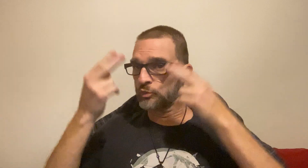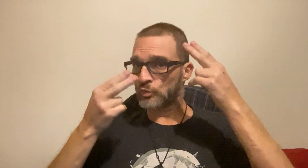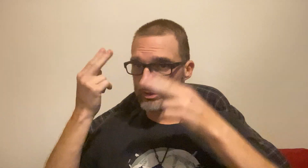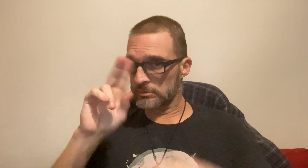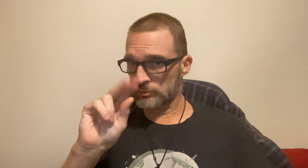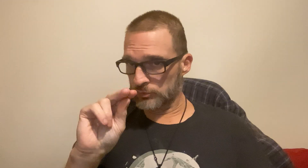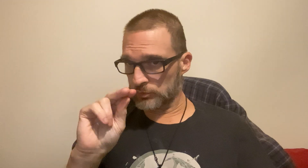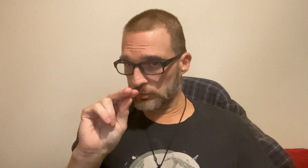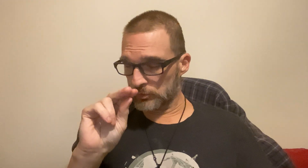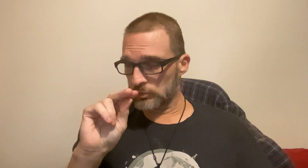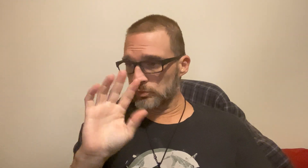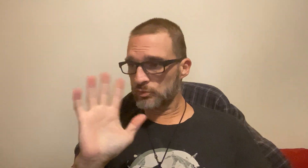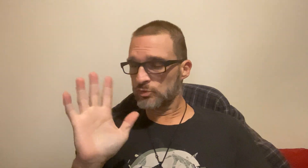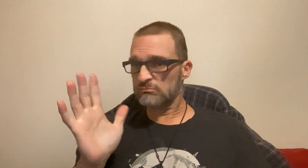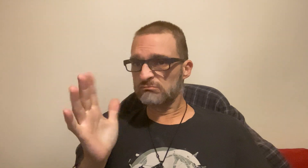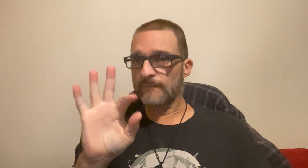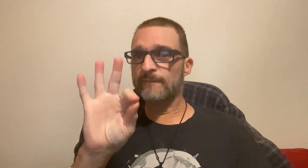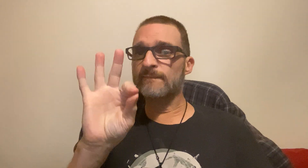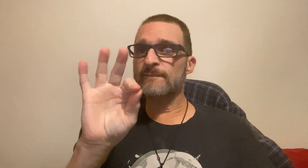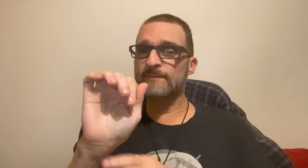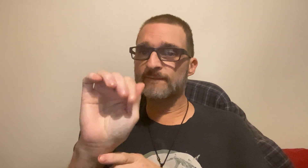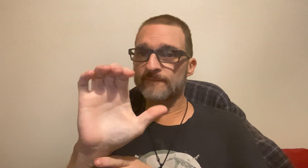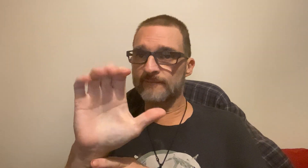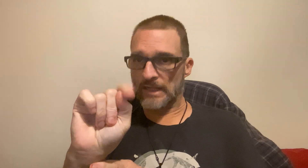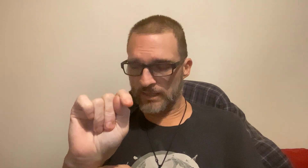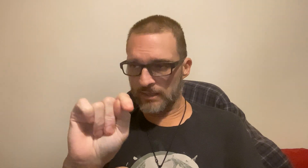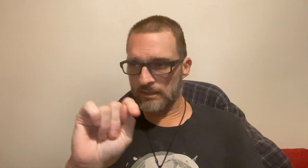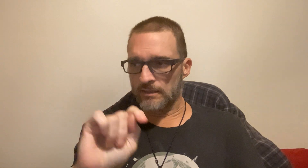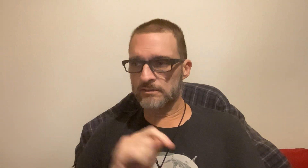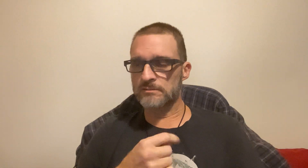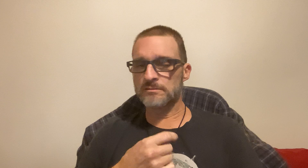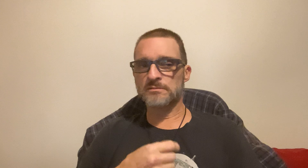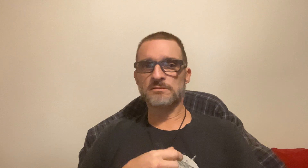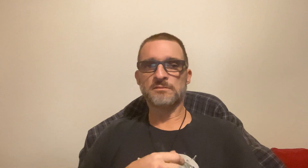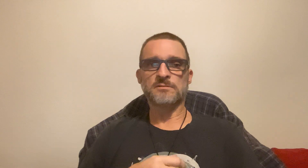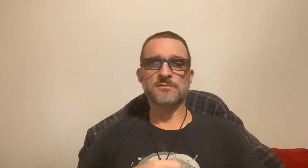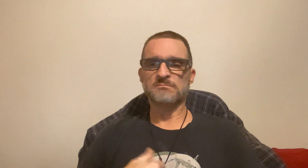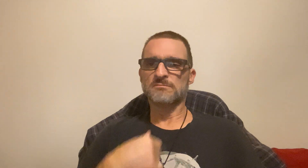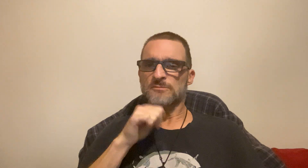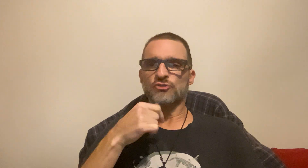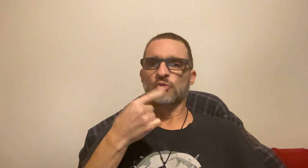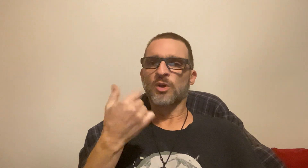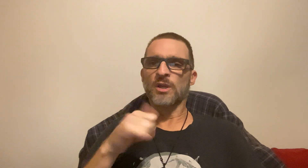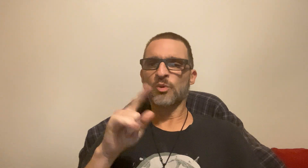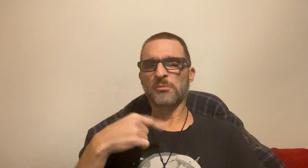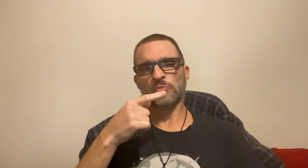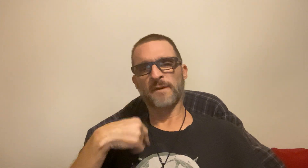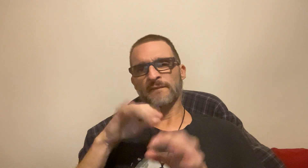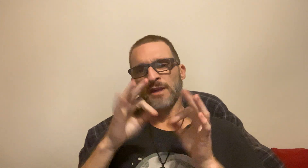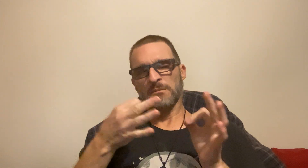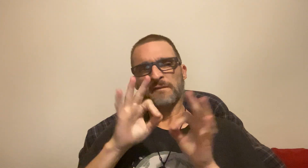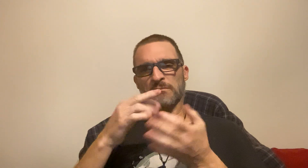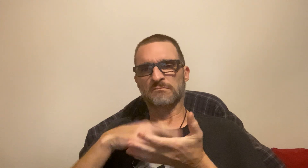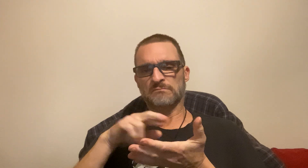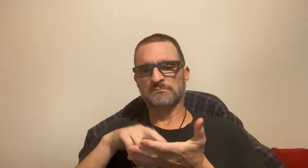I'm not hallucinating, no. It it FACT! I did not tell this to anyone but I told my family.